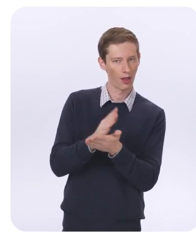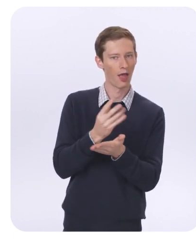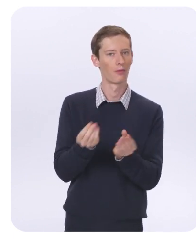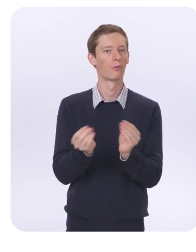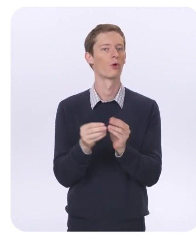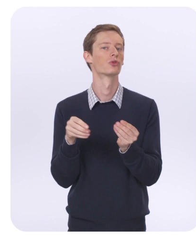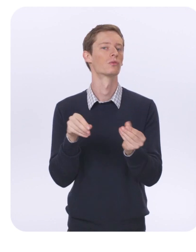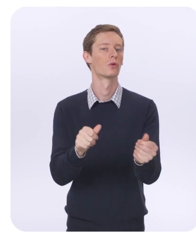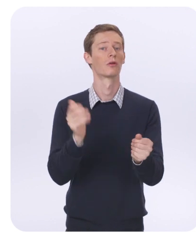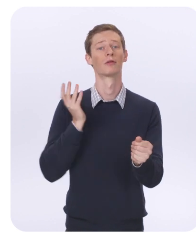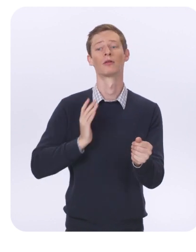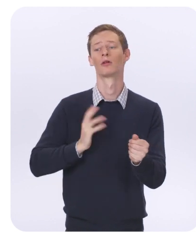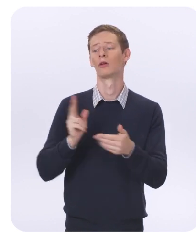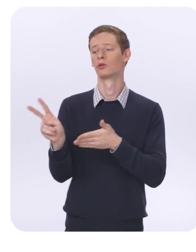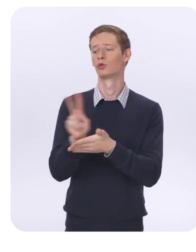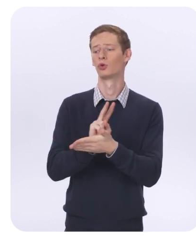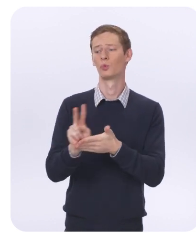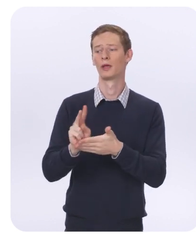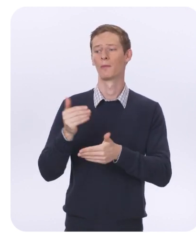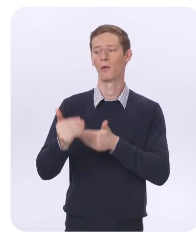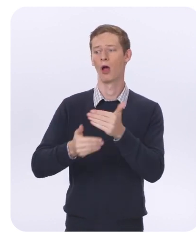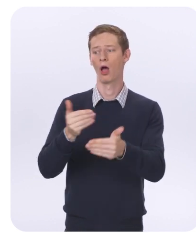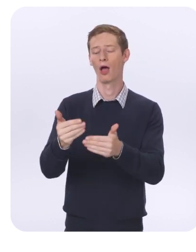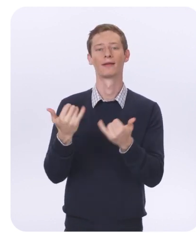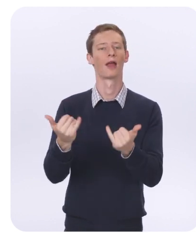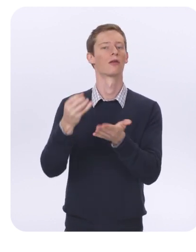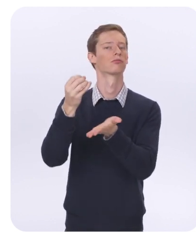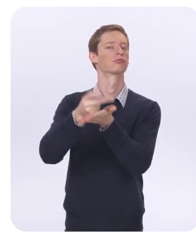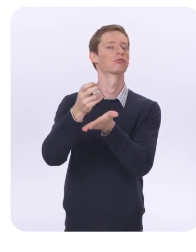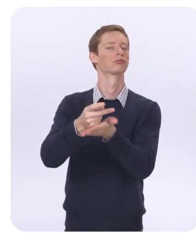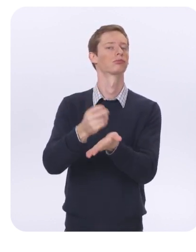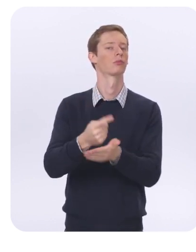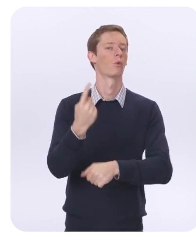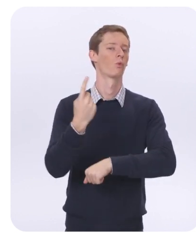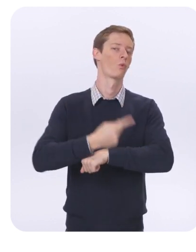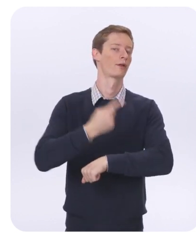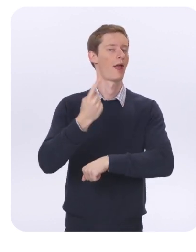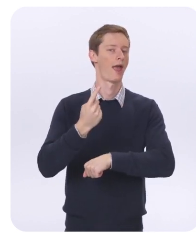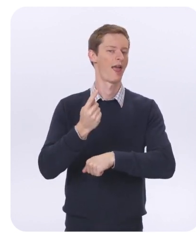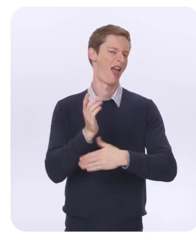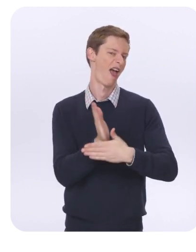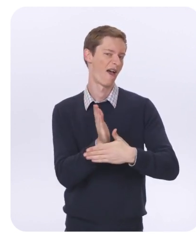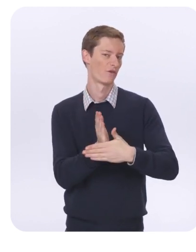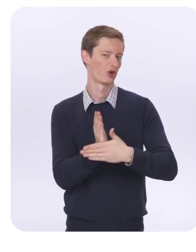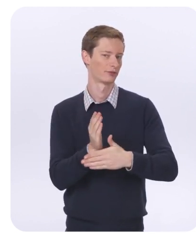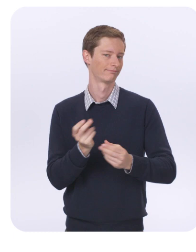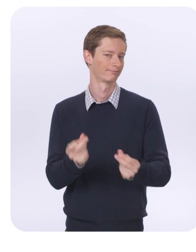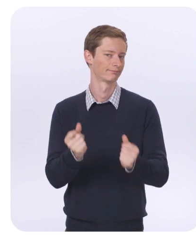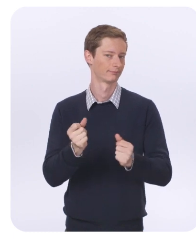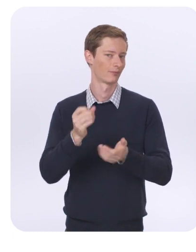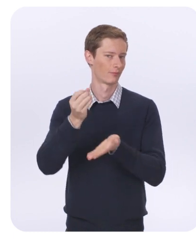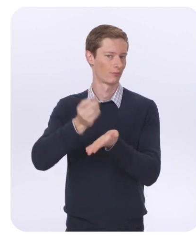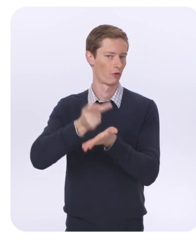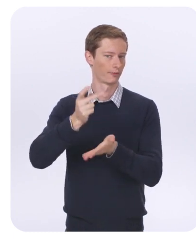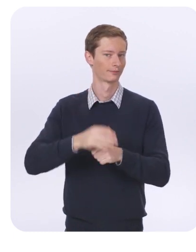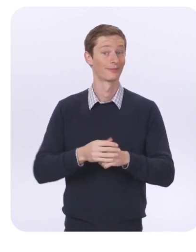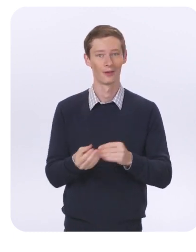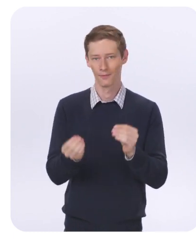We have even more updates in store for subscriptions focused on performance and user retention. Keep an eye out for more announcements later this year.